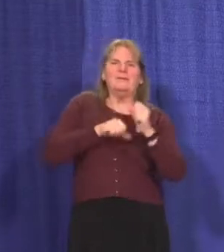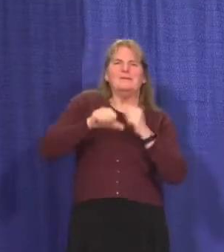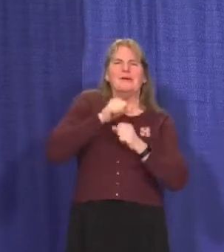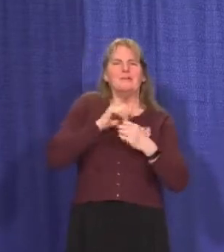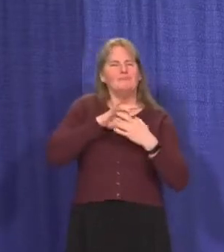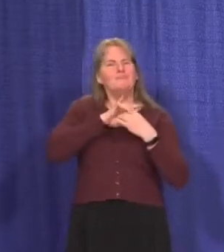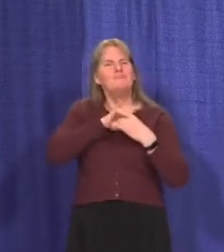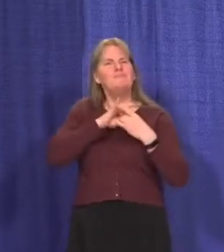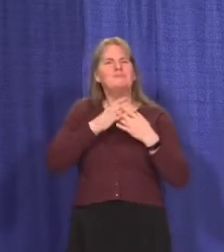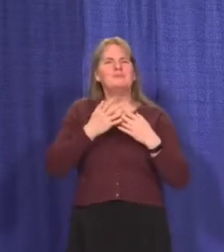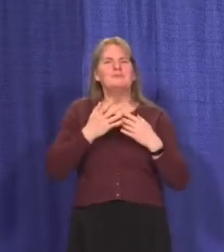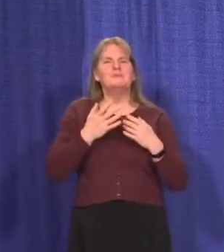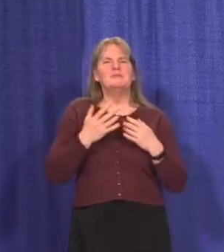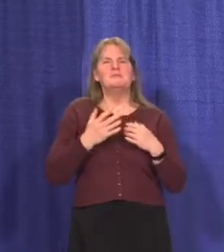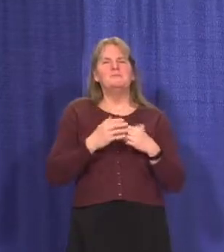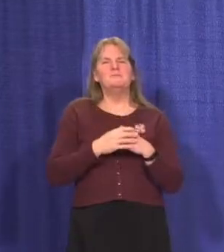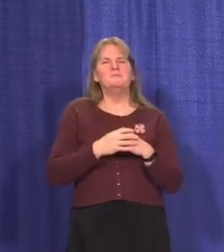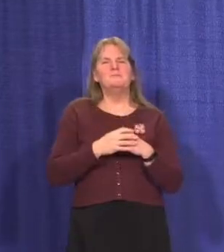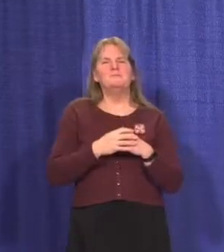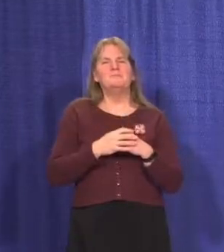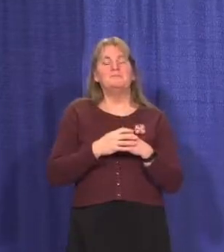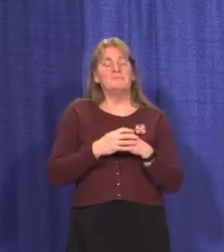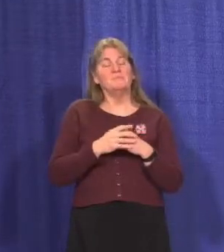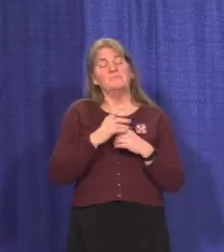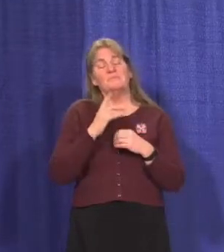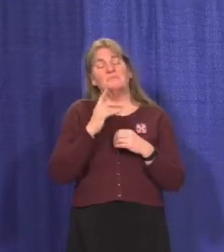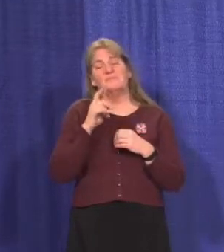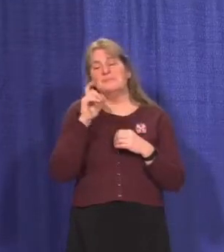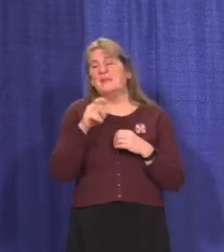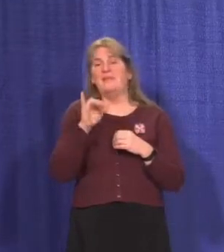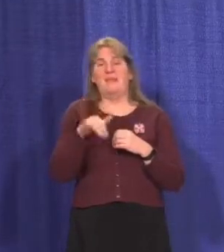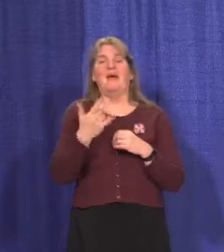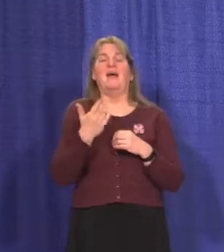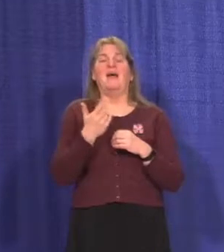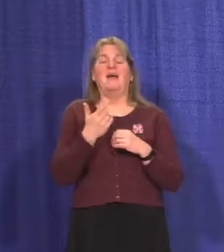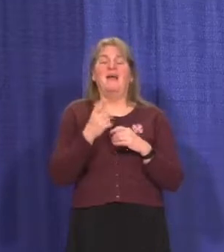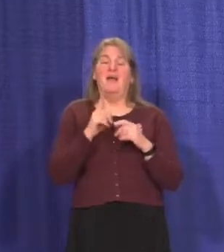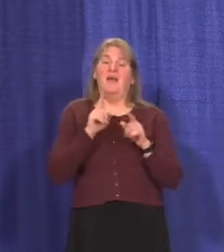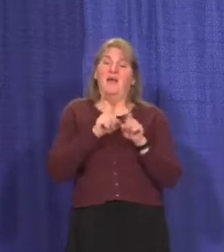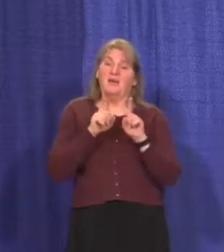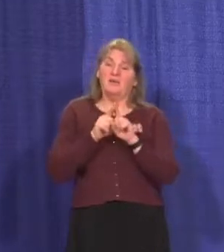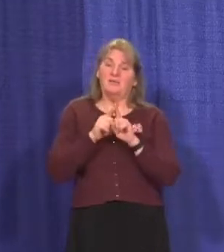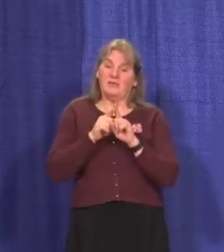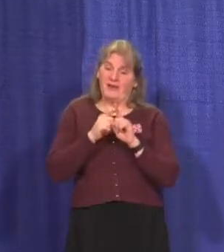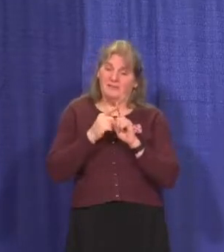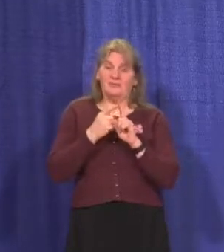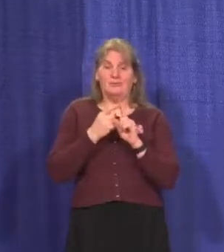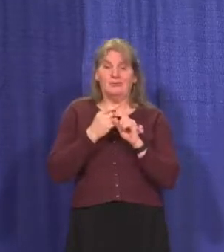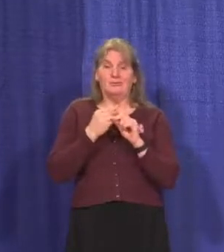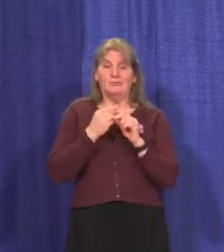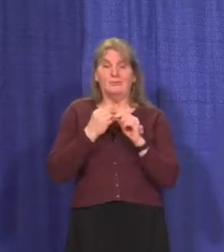need to do that as humans and to carry out a living and to make a